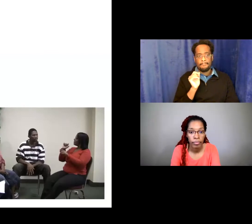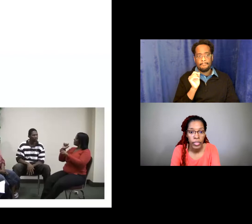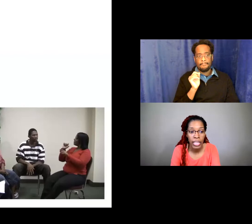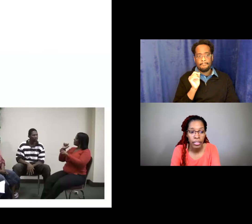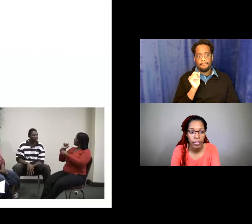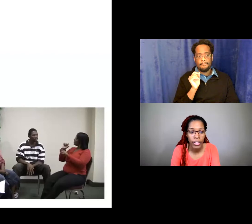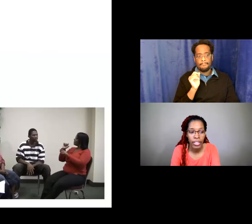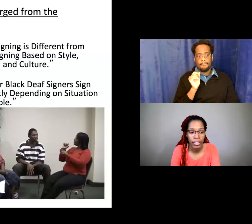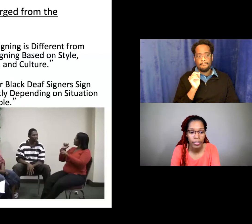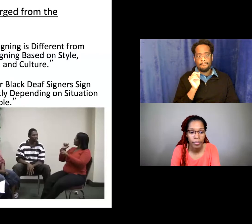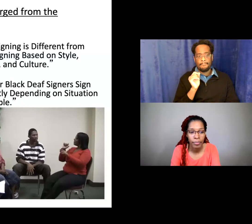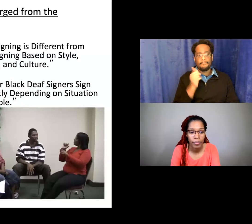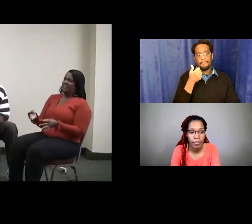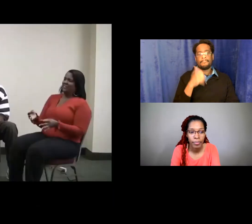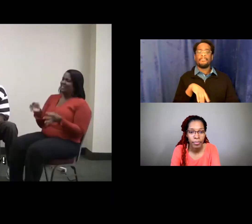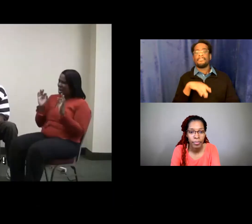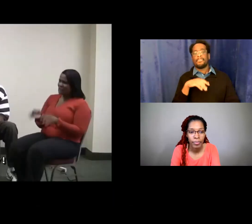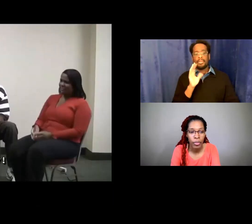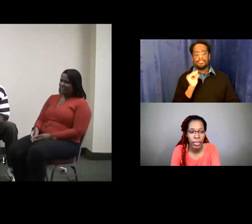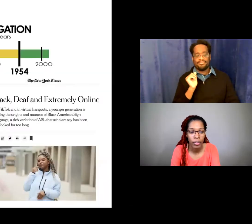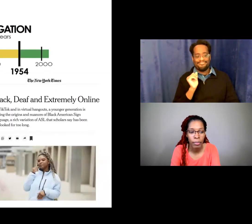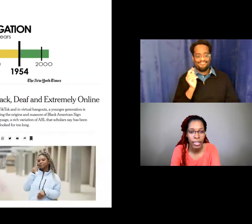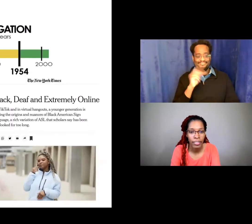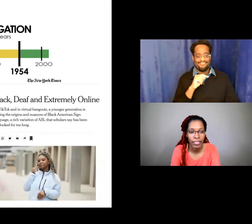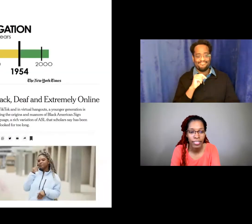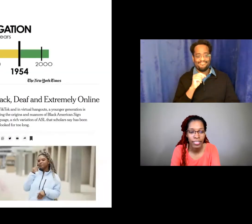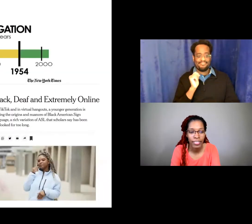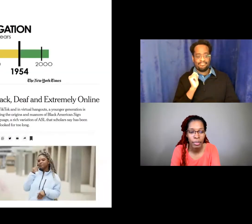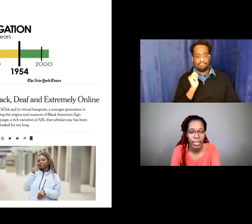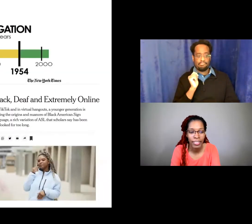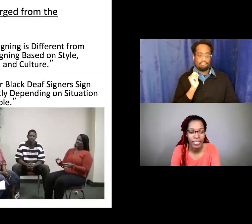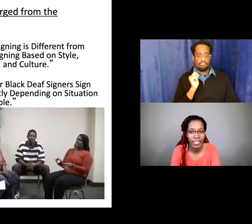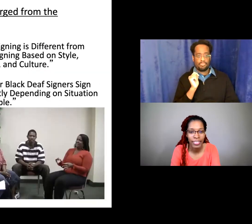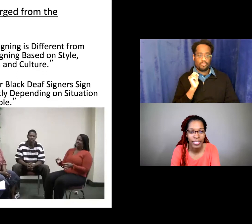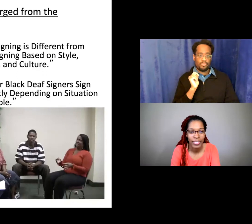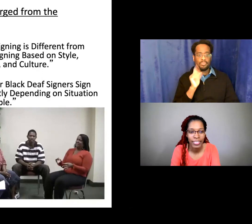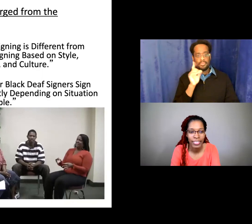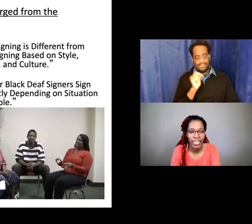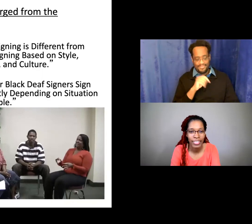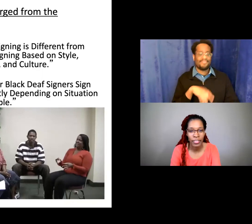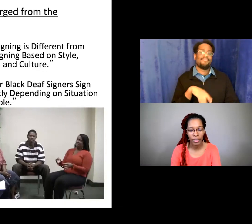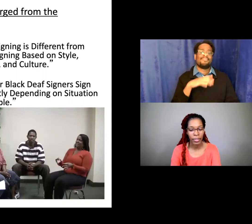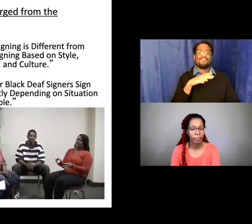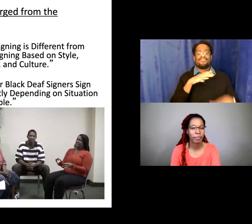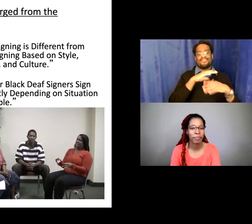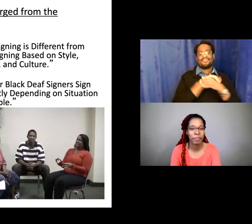Click go ahead and click.. oh wait, no... go back go back okay there we go.